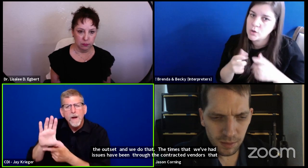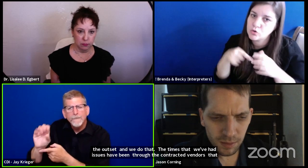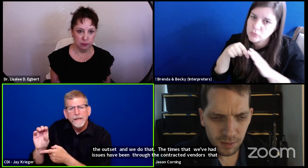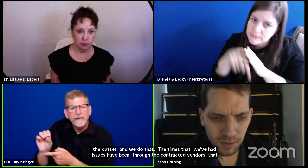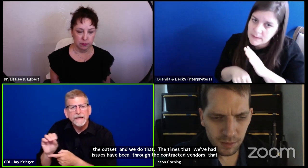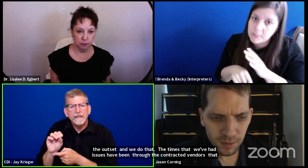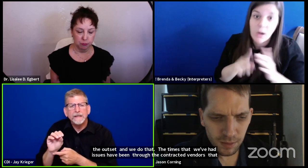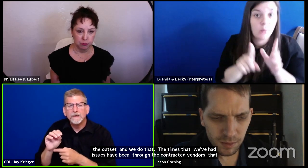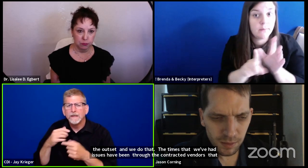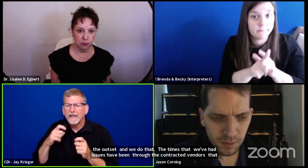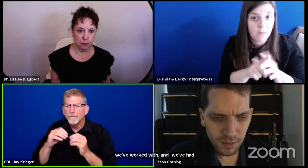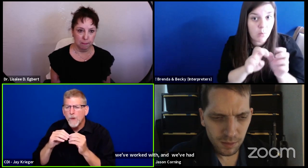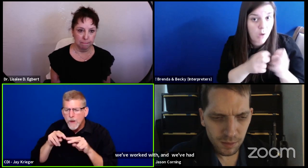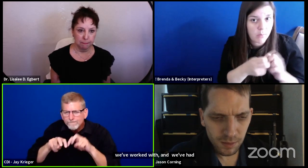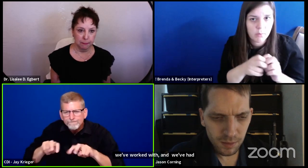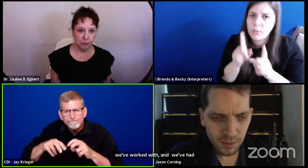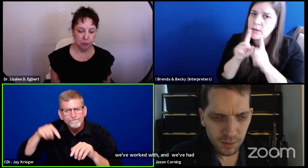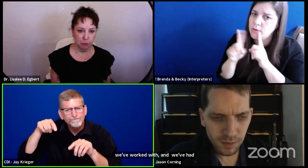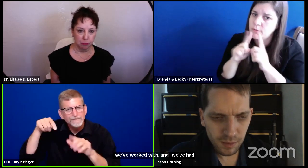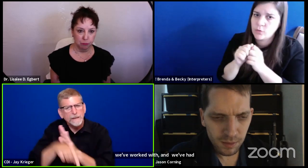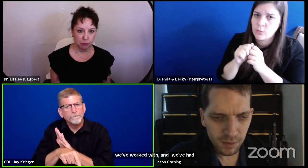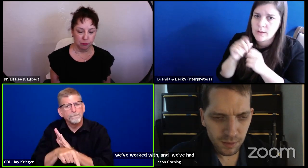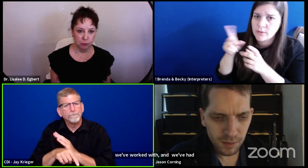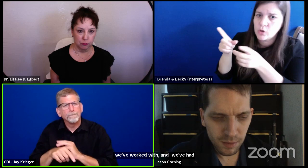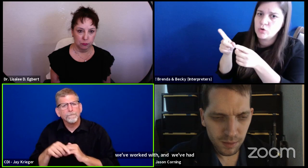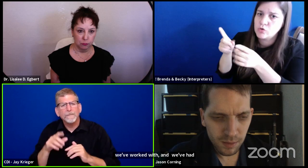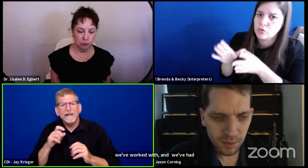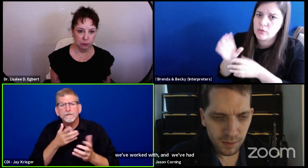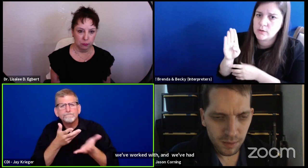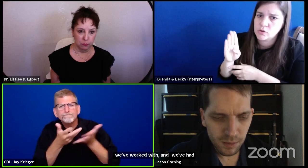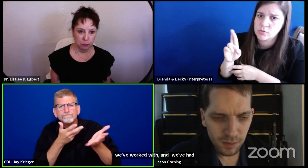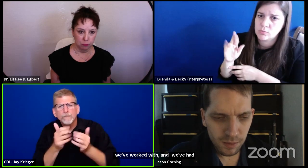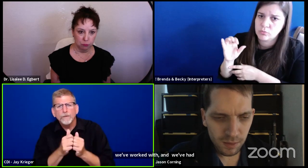We haven't had those issues recently. I'm very pleased to be able to say that.